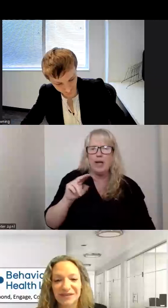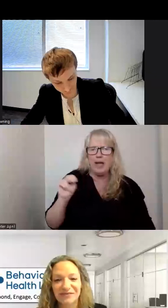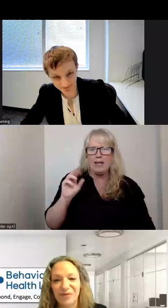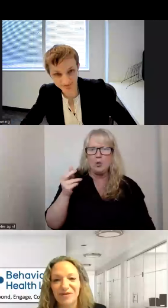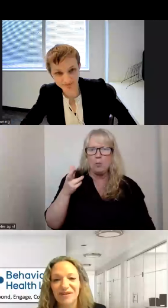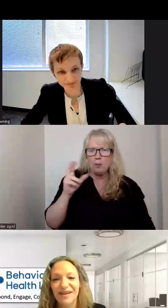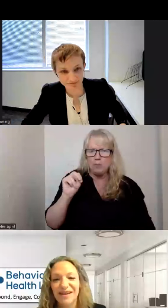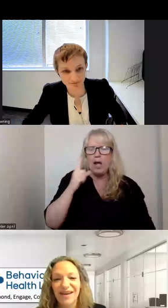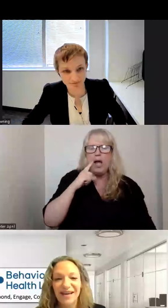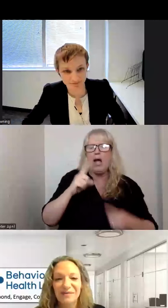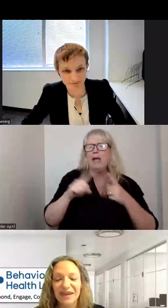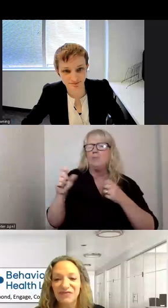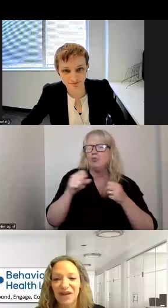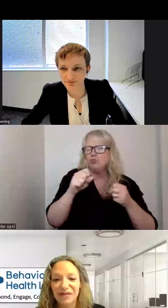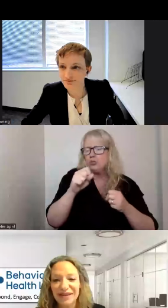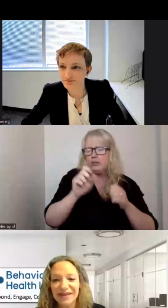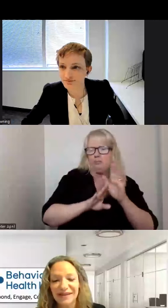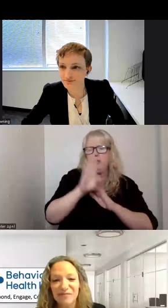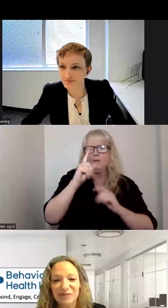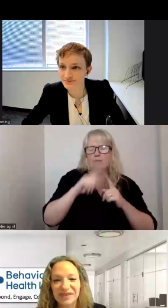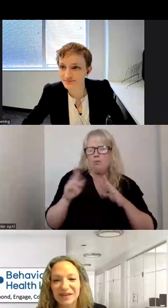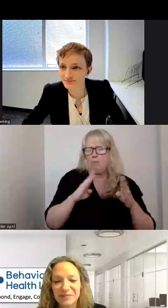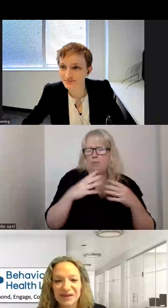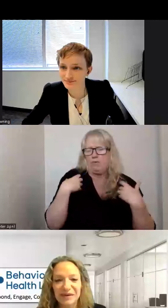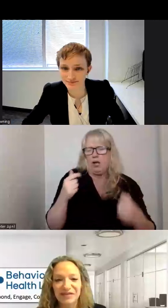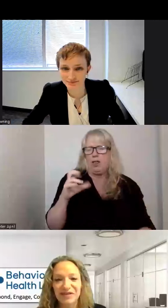DEVELOPMENT FOR BEHAVIOR AL HEALTH LINK. . BEEN WITH THEM FOR